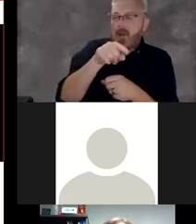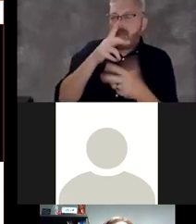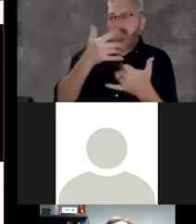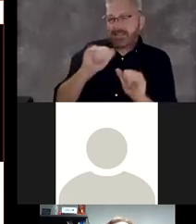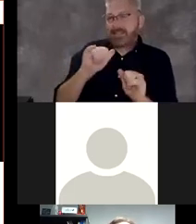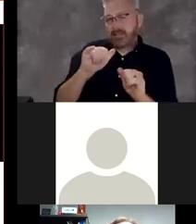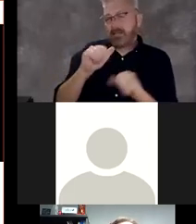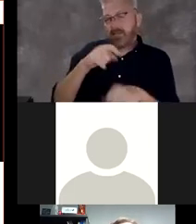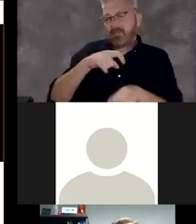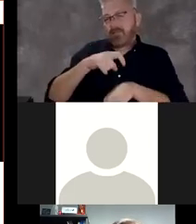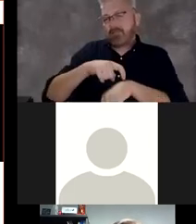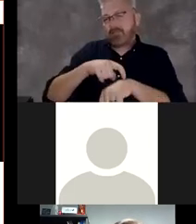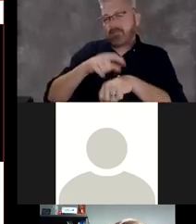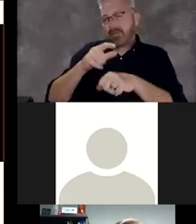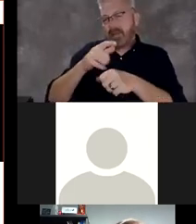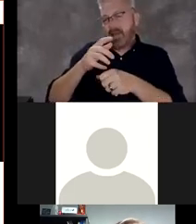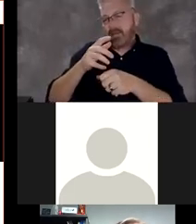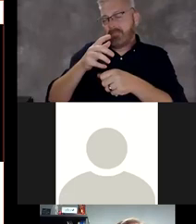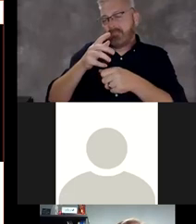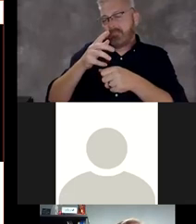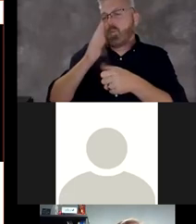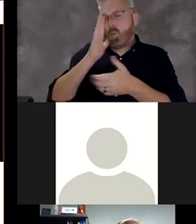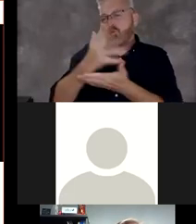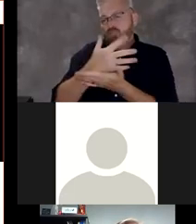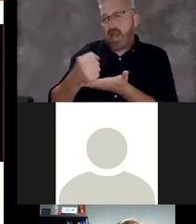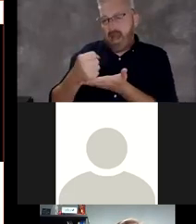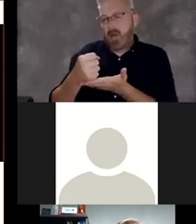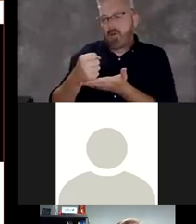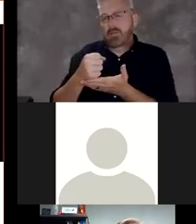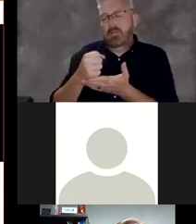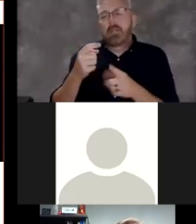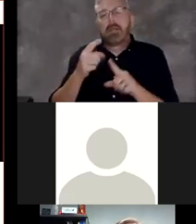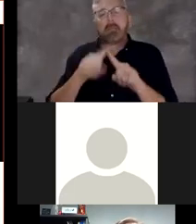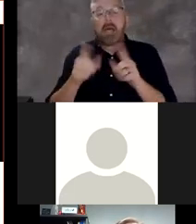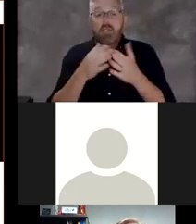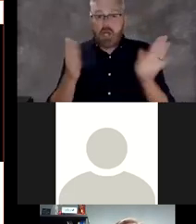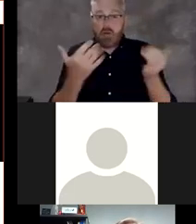Sonci: IN GENERAL NOW. THERE'S A NEW LAW THAT